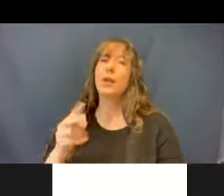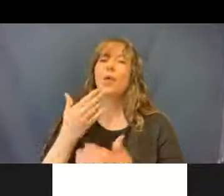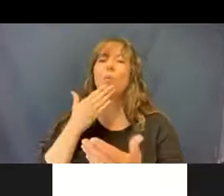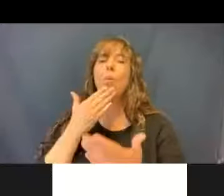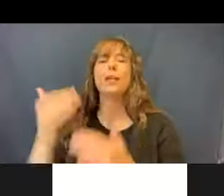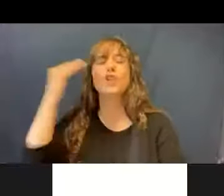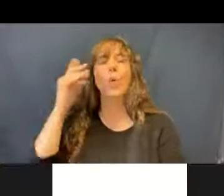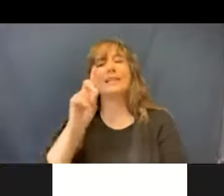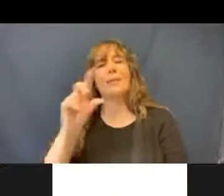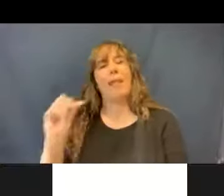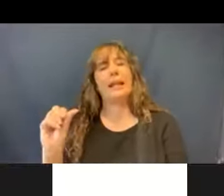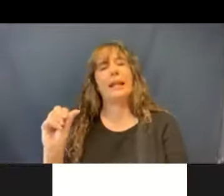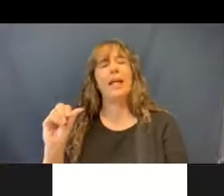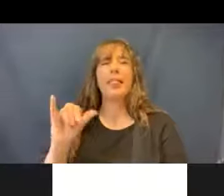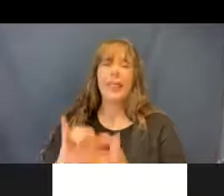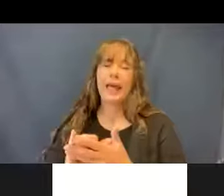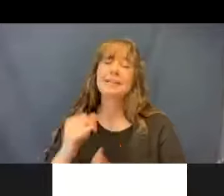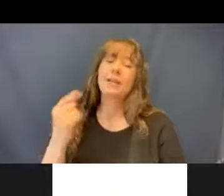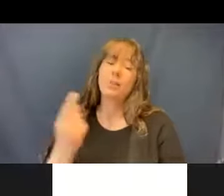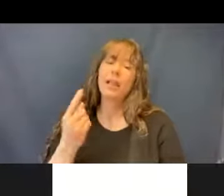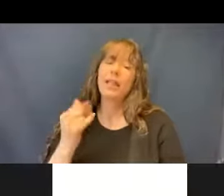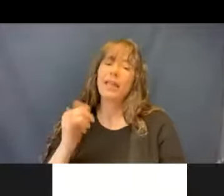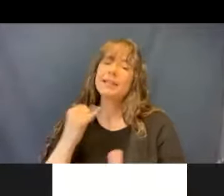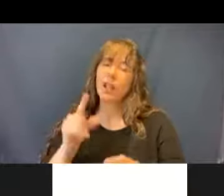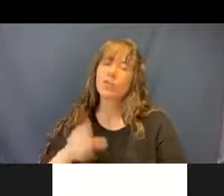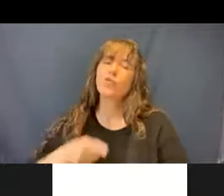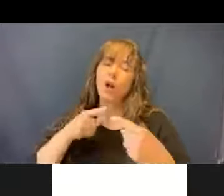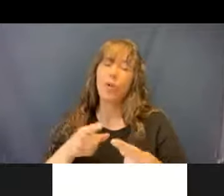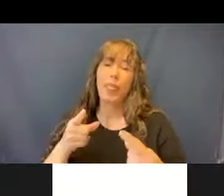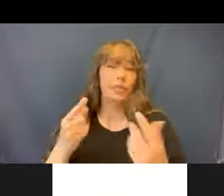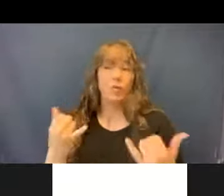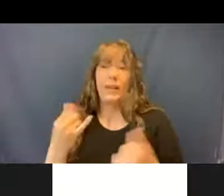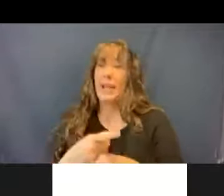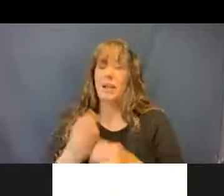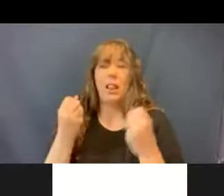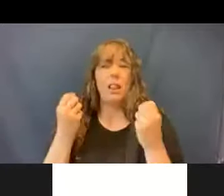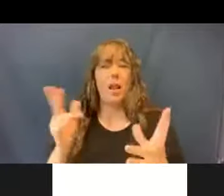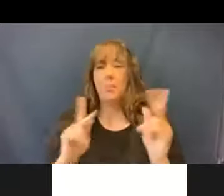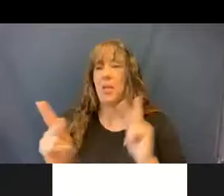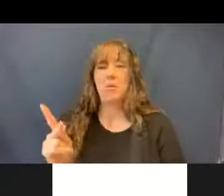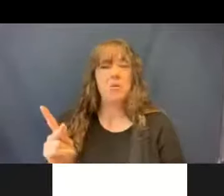something that I am still struggling with today as a lot of people pass me off as hearing,